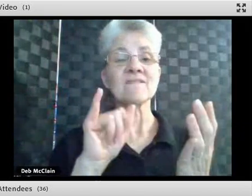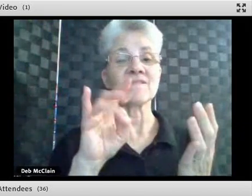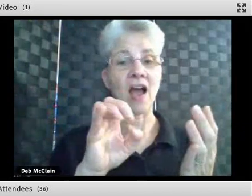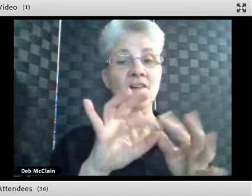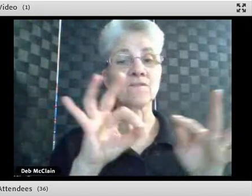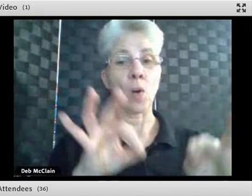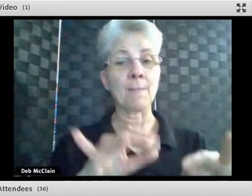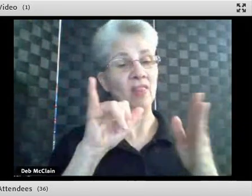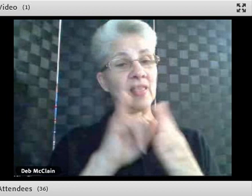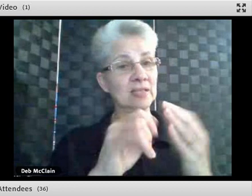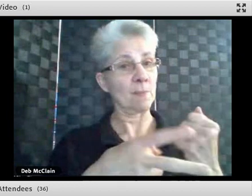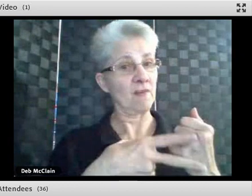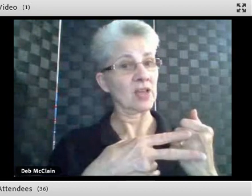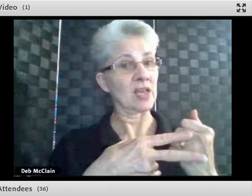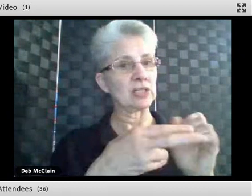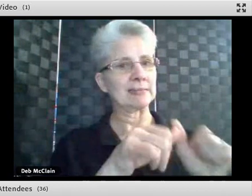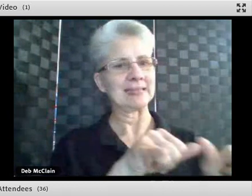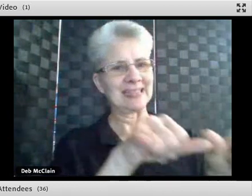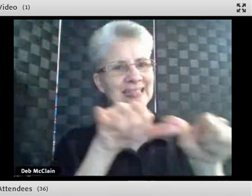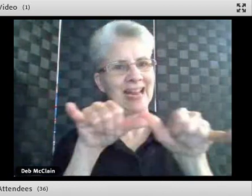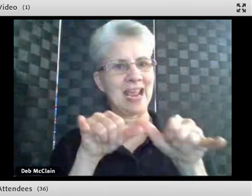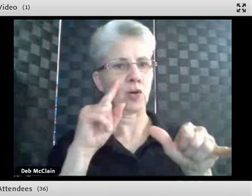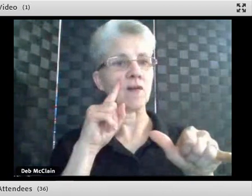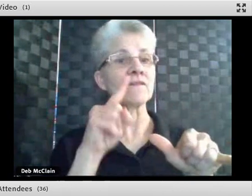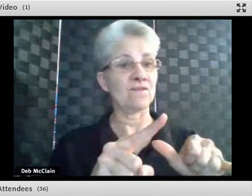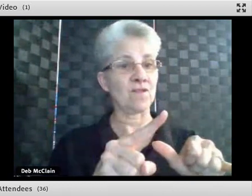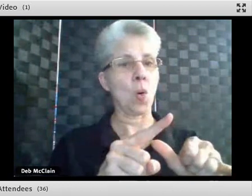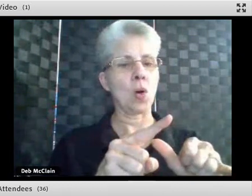which is the preservation standard for still images,